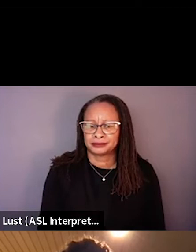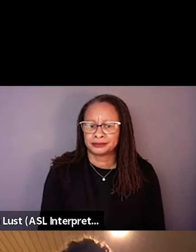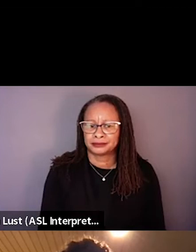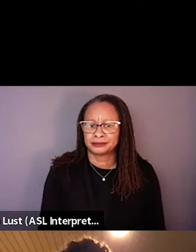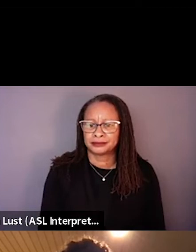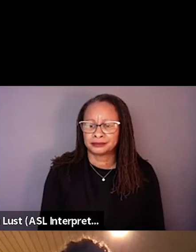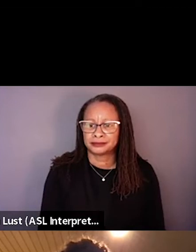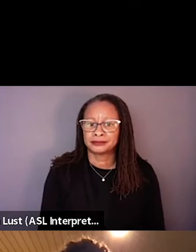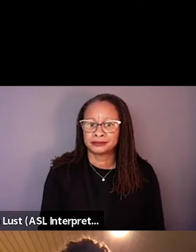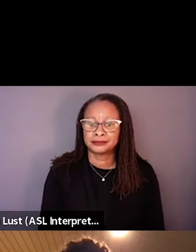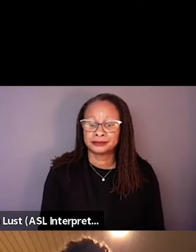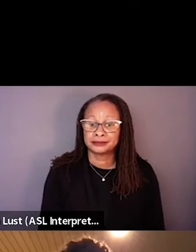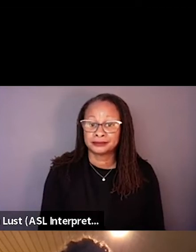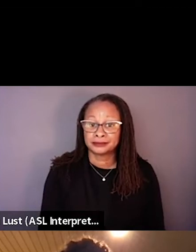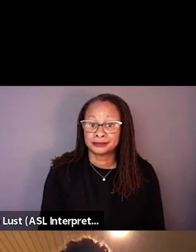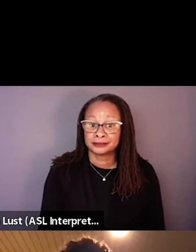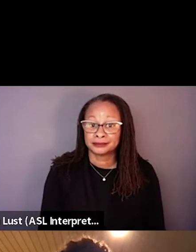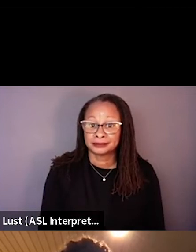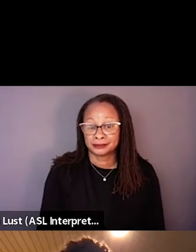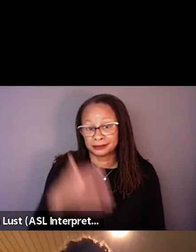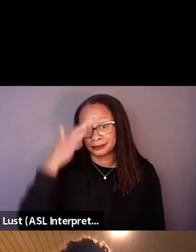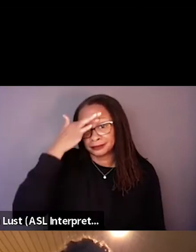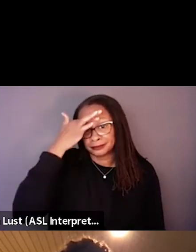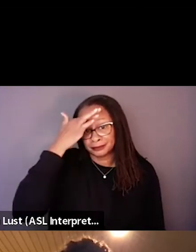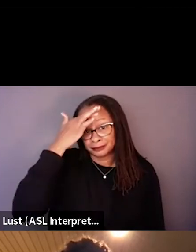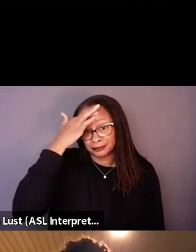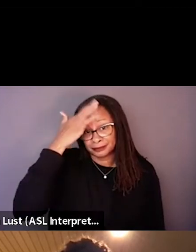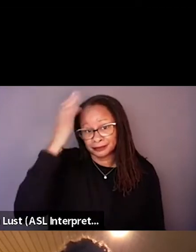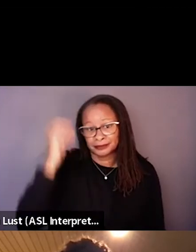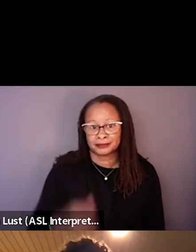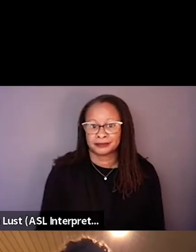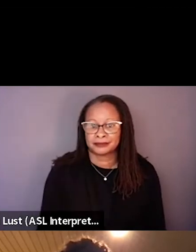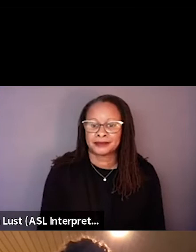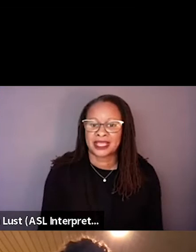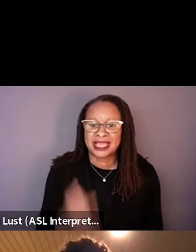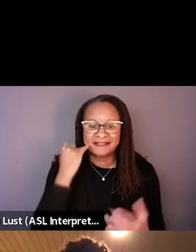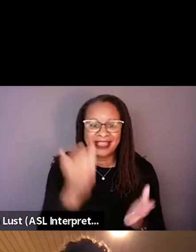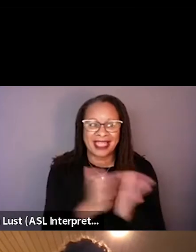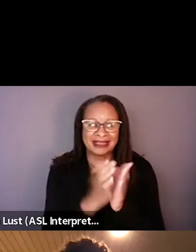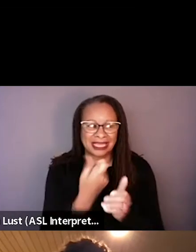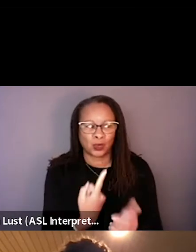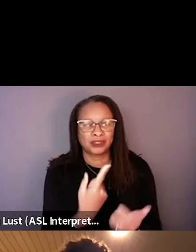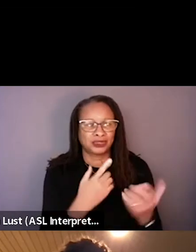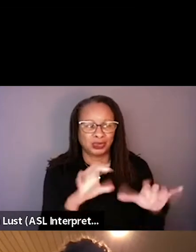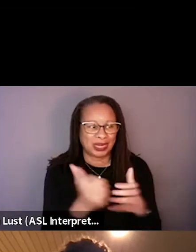anyone to do anything like over it would be met with a laugh and a "yeah, right".